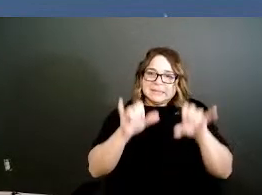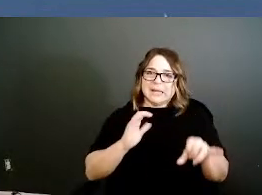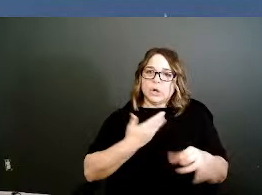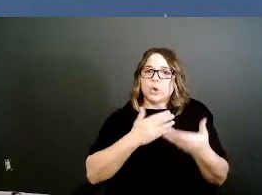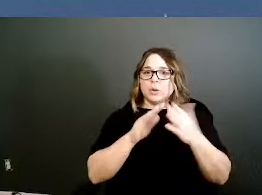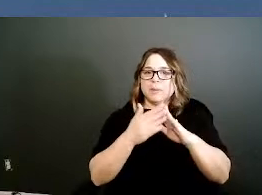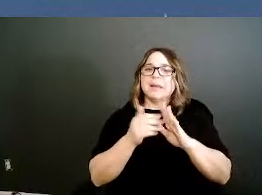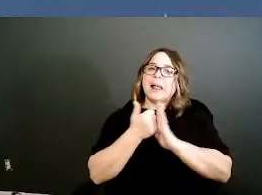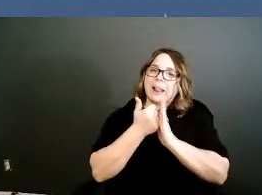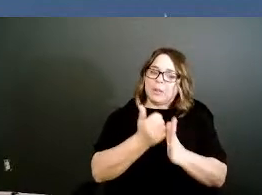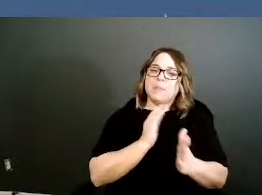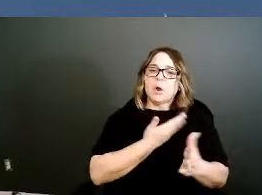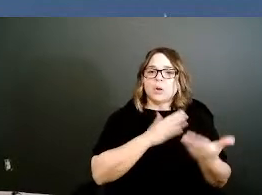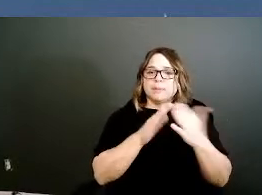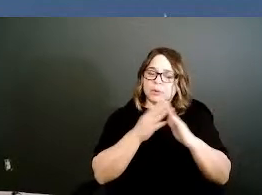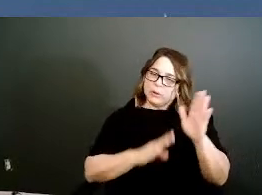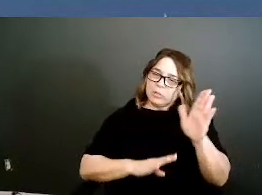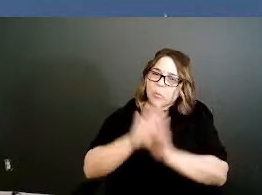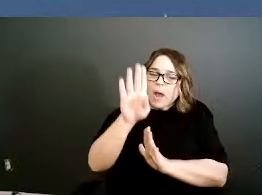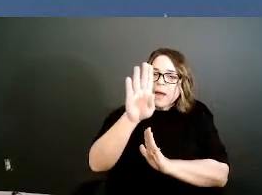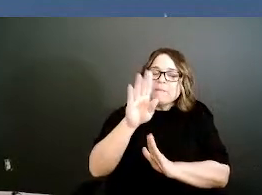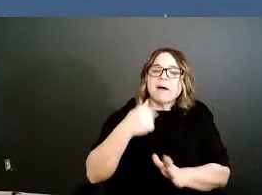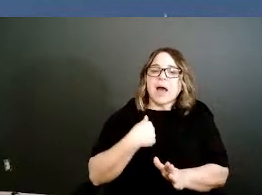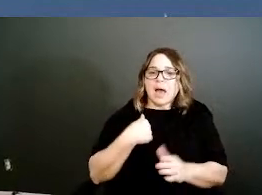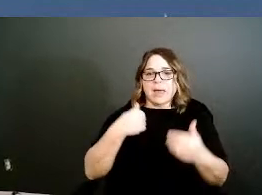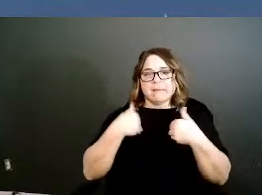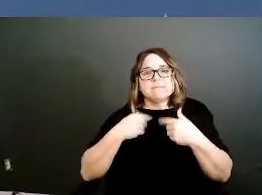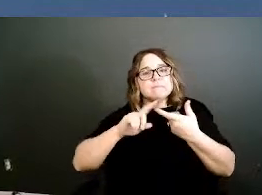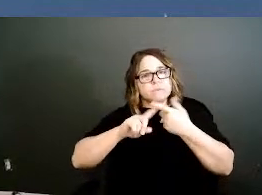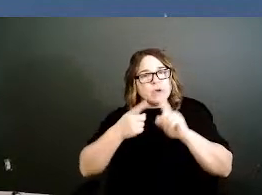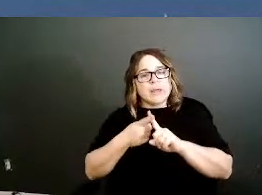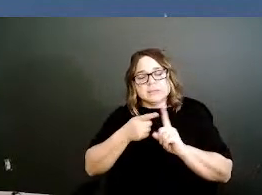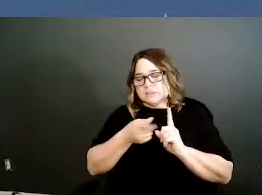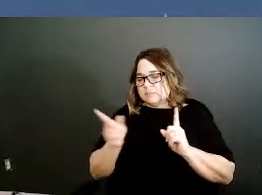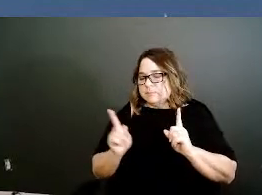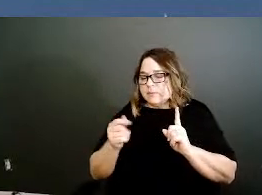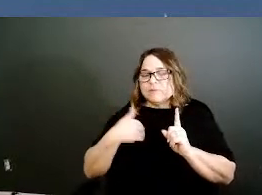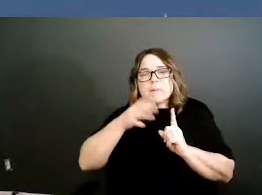AND KNOW THE TRAUMA ON THEM AND THEIR WHOLE FAMILY. I ALSO BELIEVE ANOTHER SOURCE OF HARMENT AND VIOLENCE